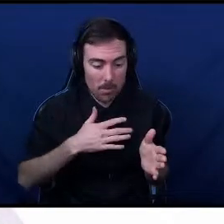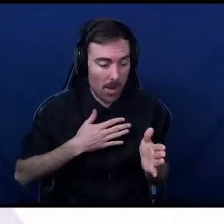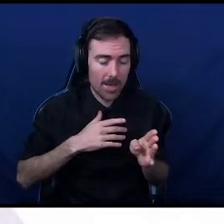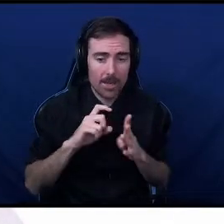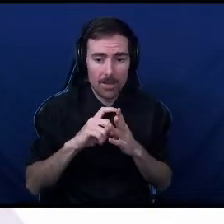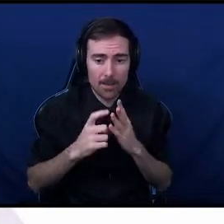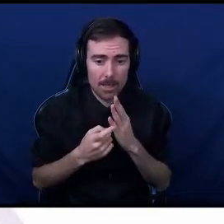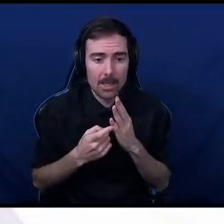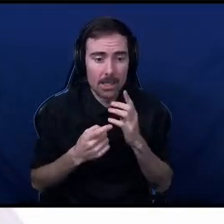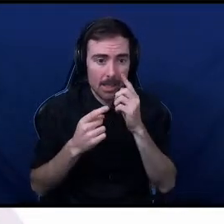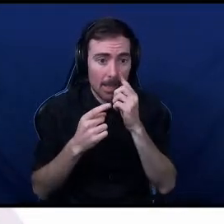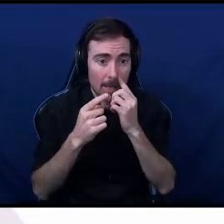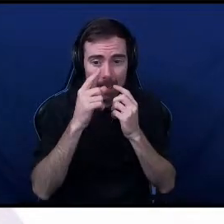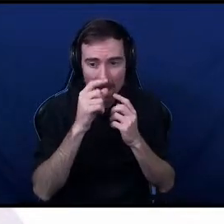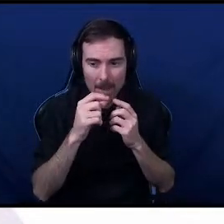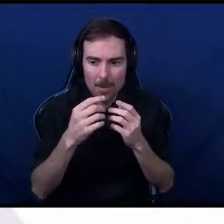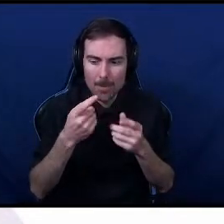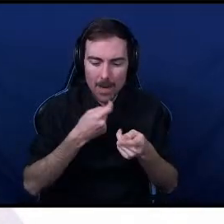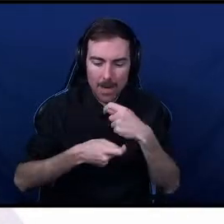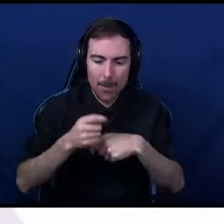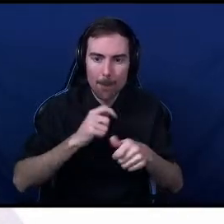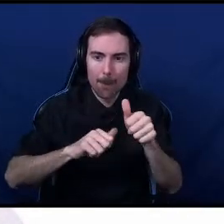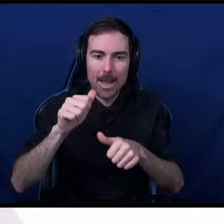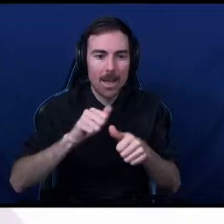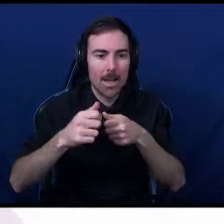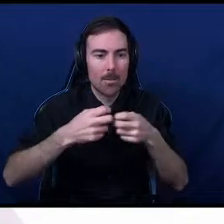better problem solver be better at coming up with solutions, whether they're for